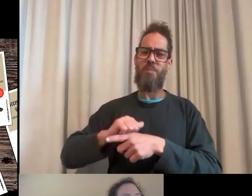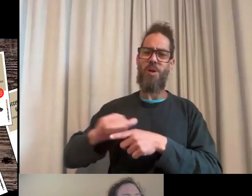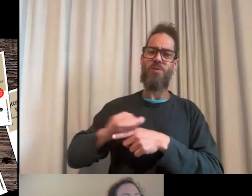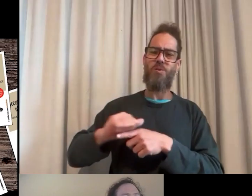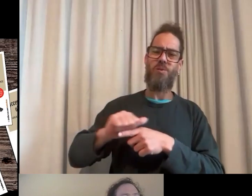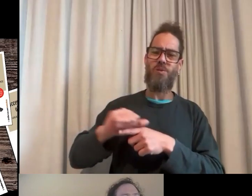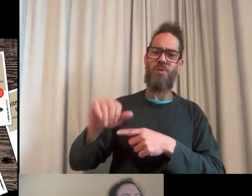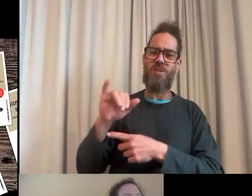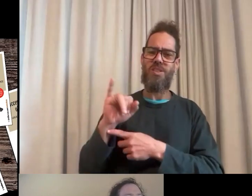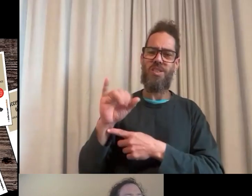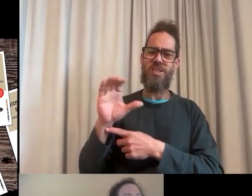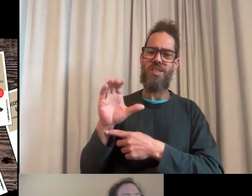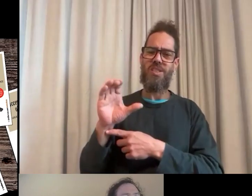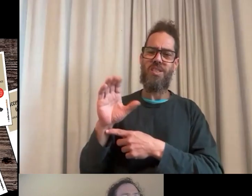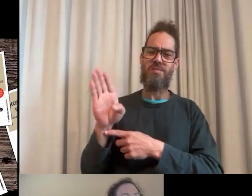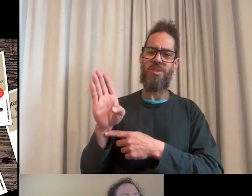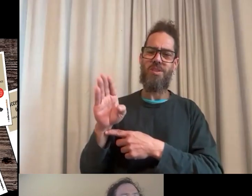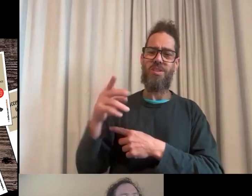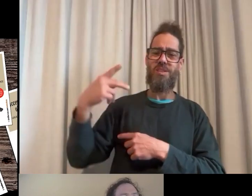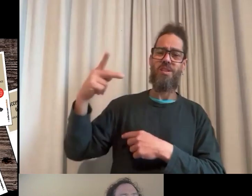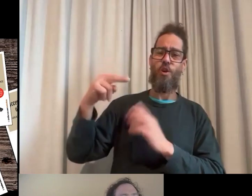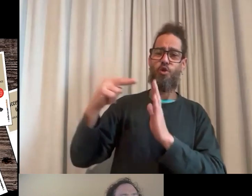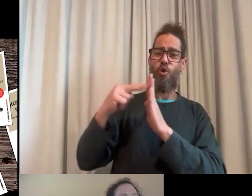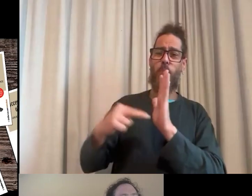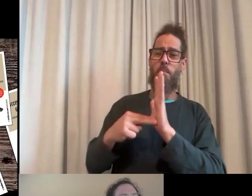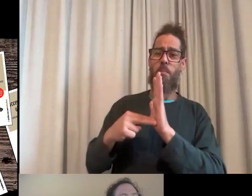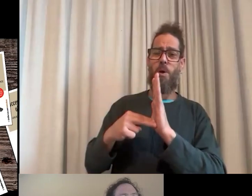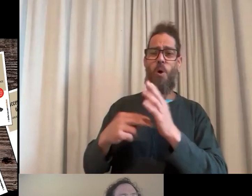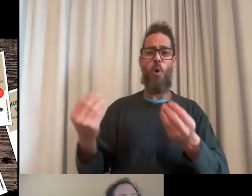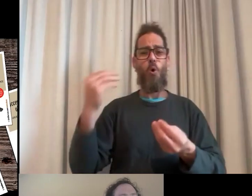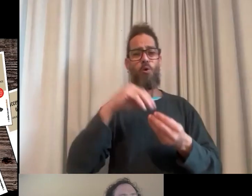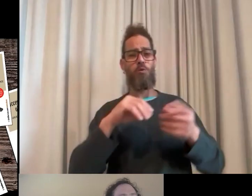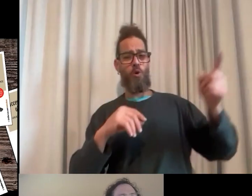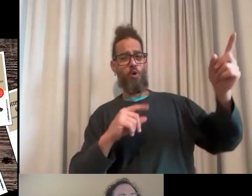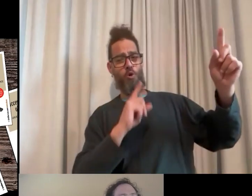and training, does it come from ICT Standard,